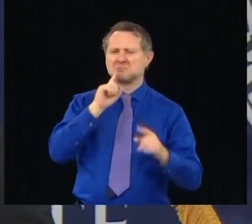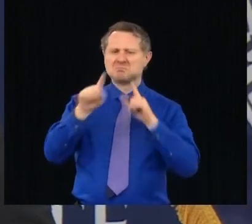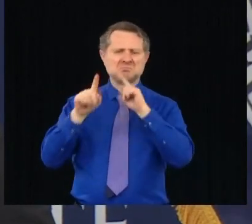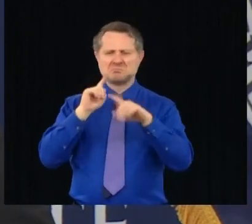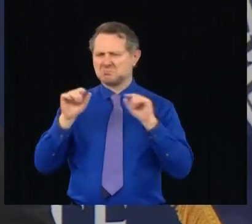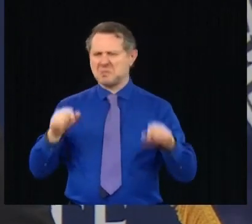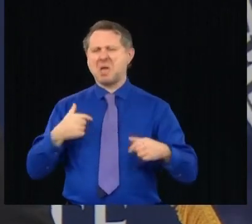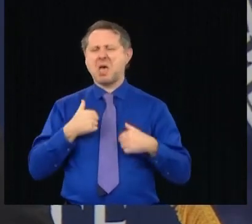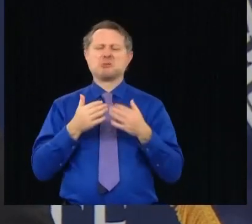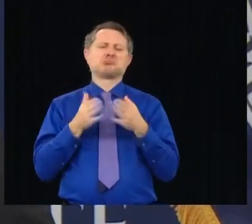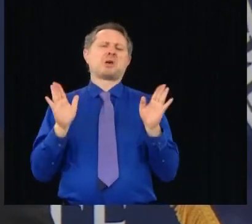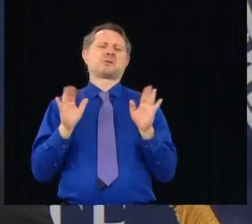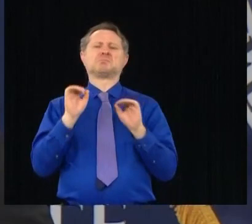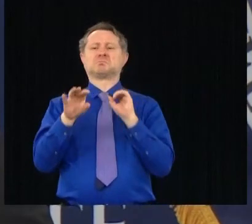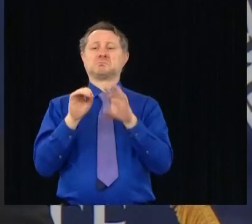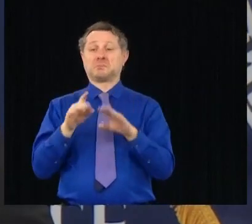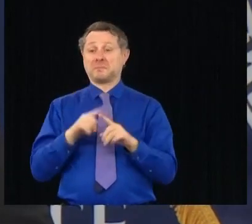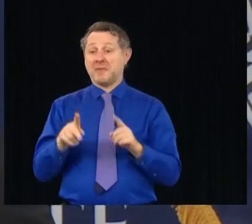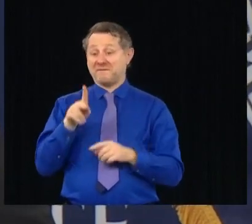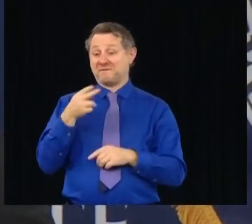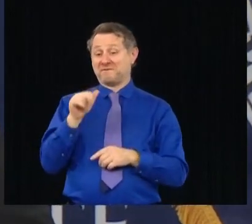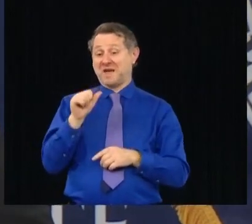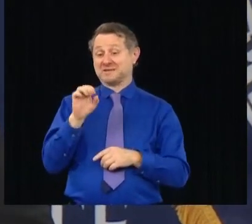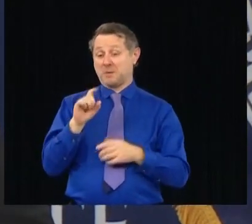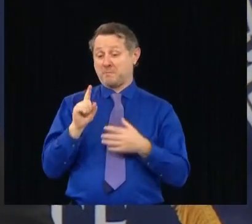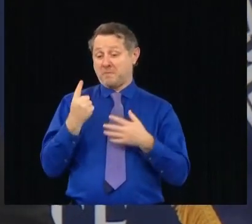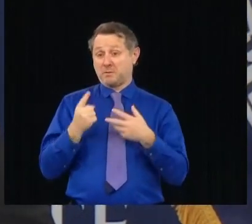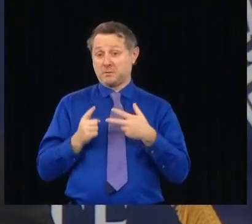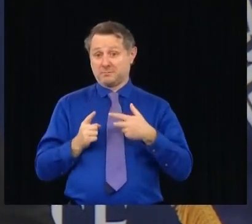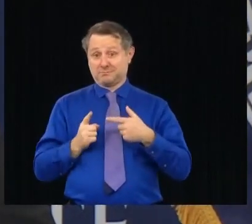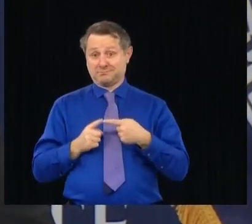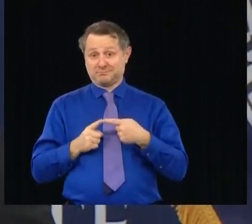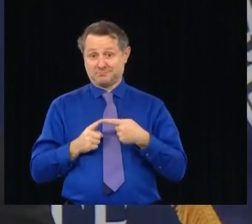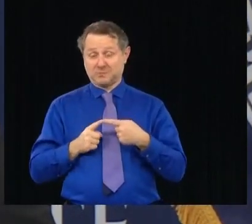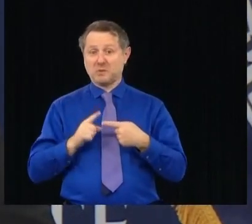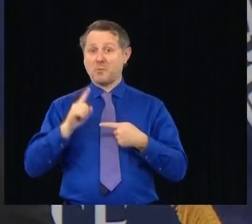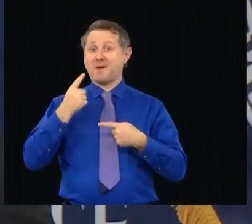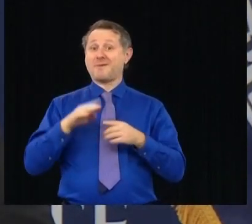OUTLINES WITH GARETH, DR. ZUCKER